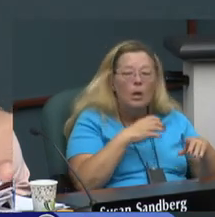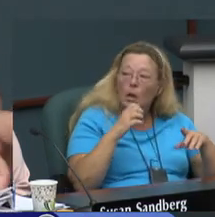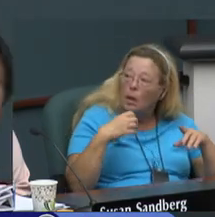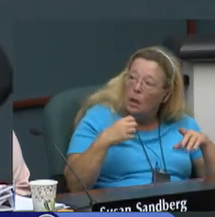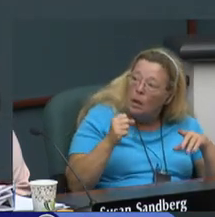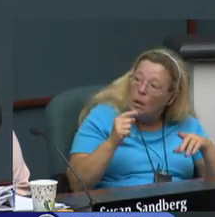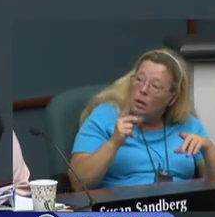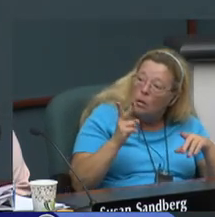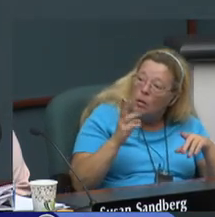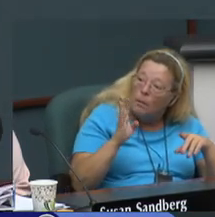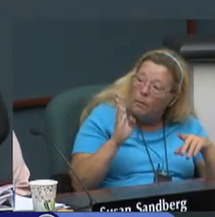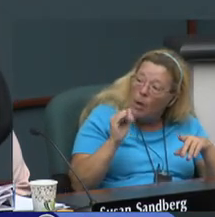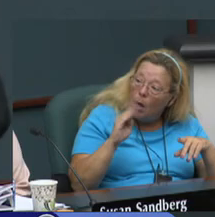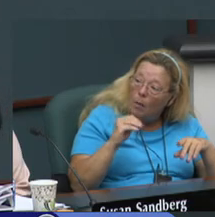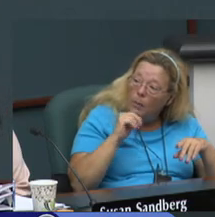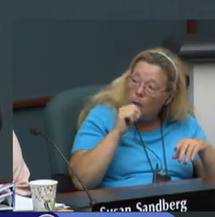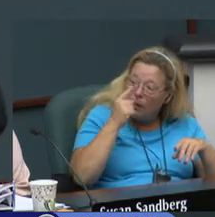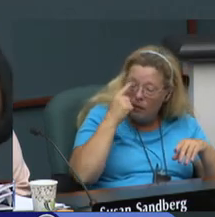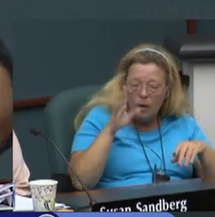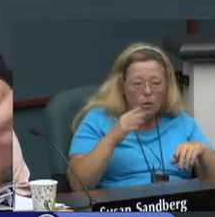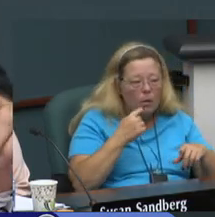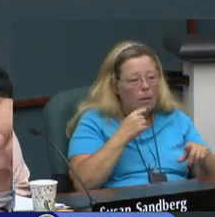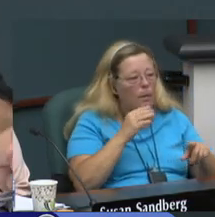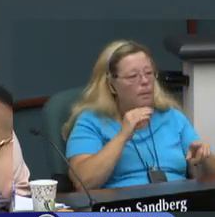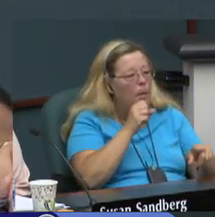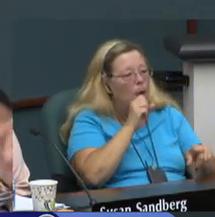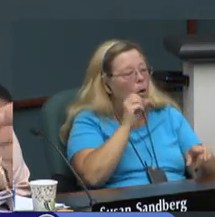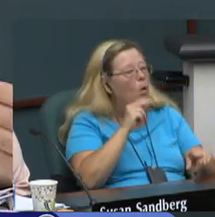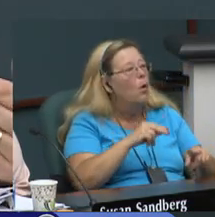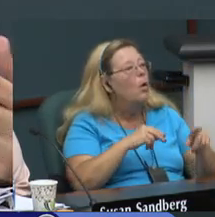thank you was there a recent project that had a